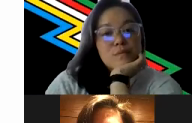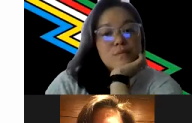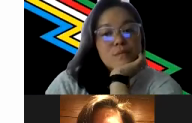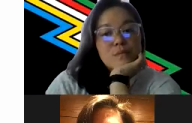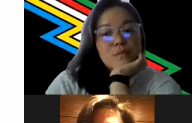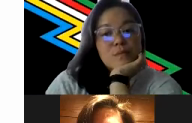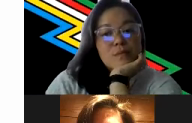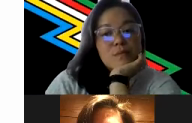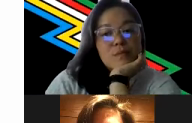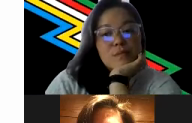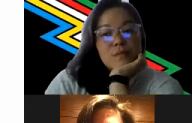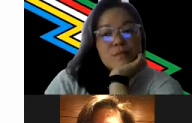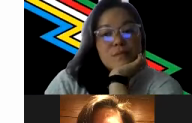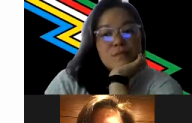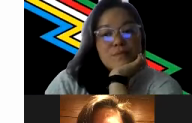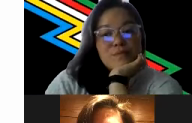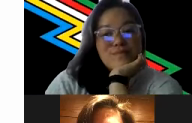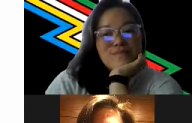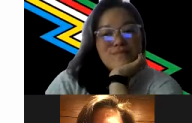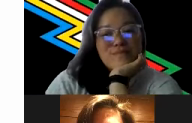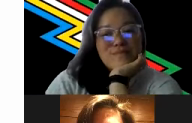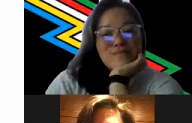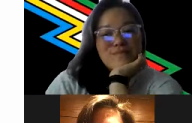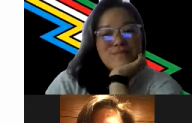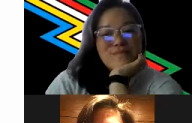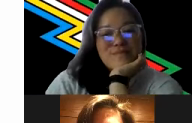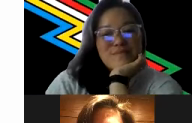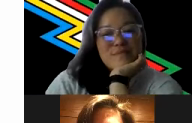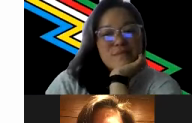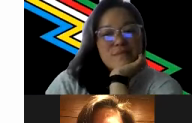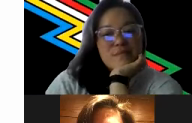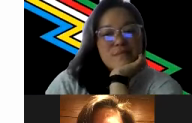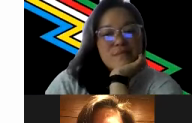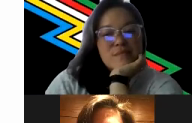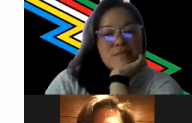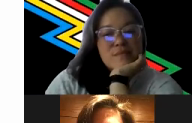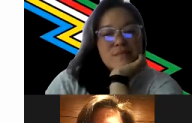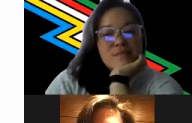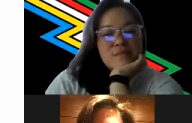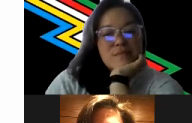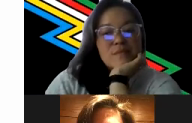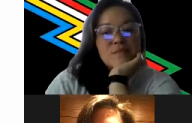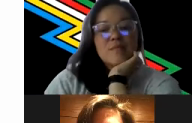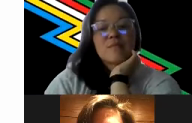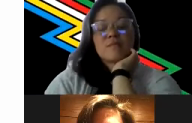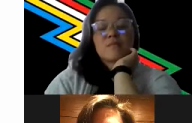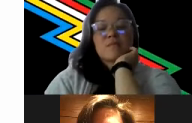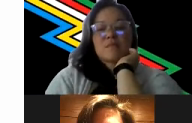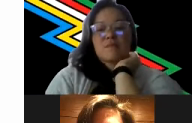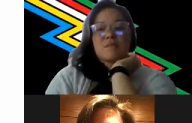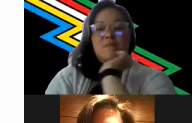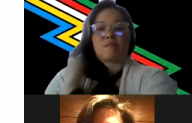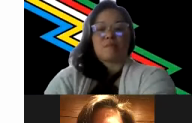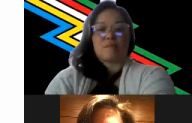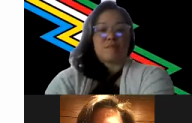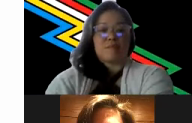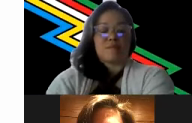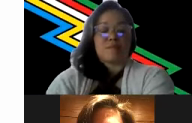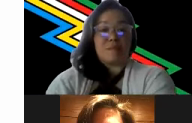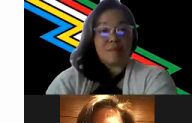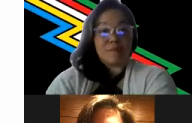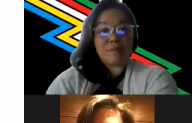to be thinking about how to preserve that flexibility and that those adaptive strategies